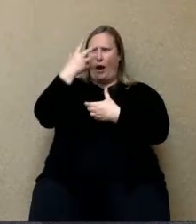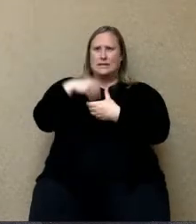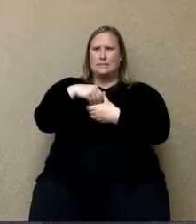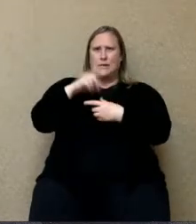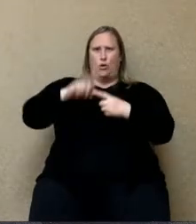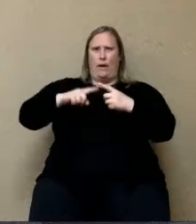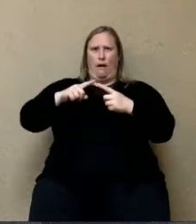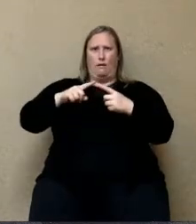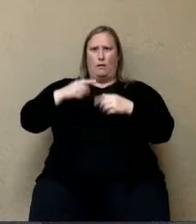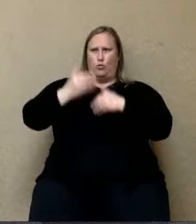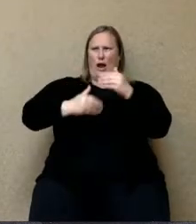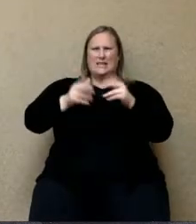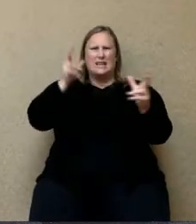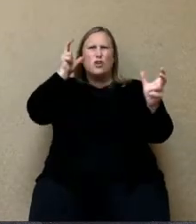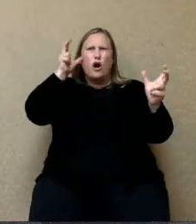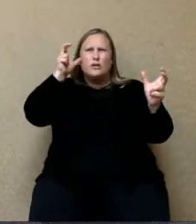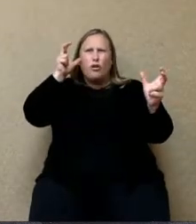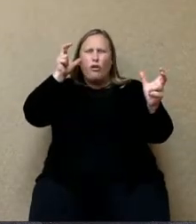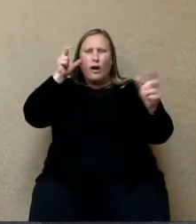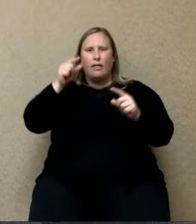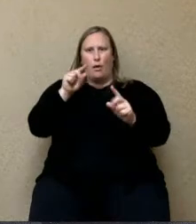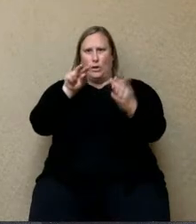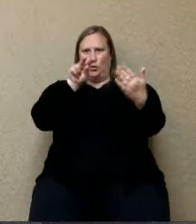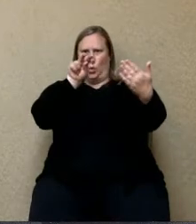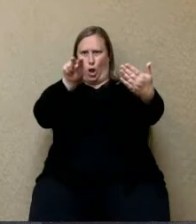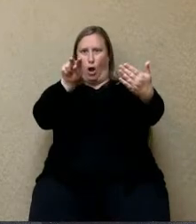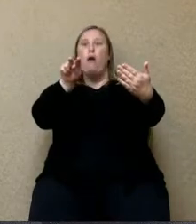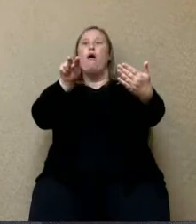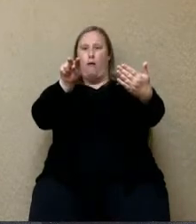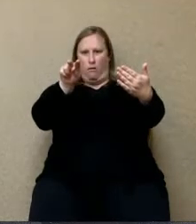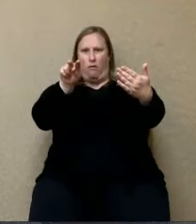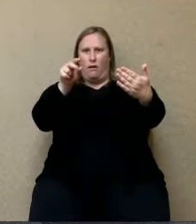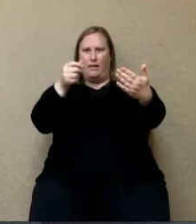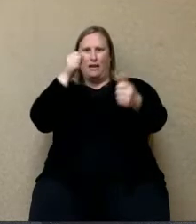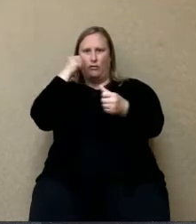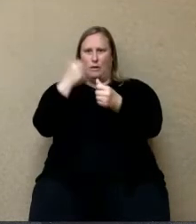process it or go back and pick up some details.